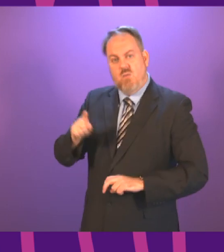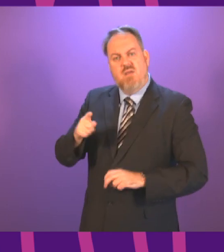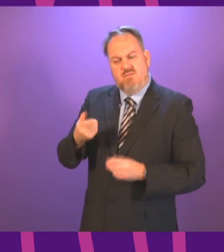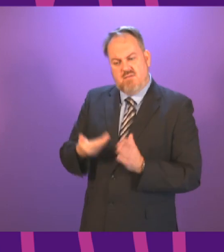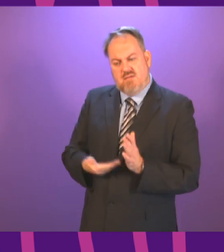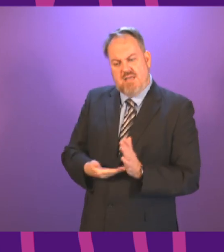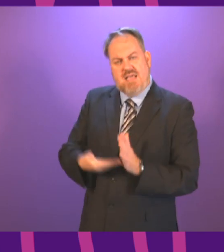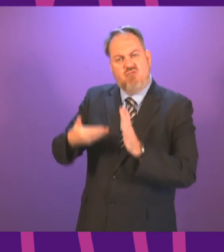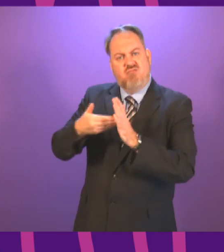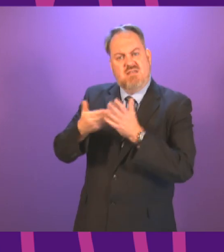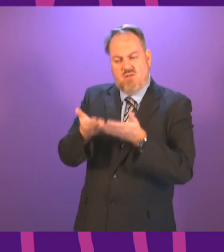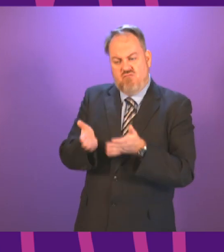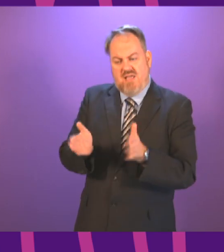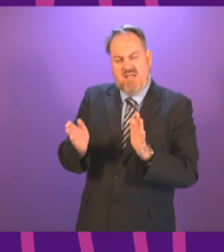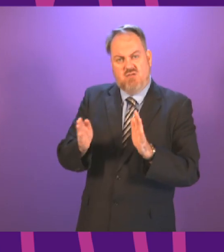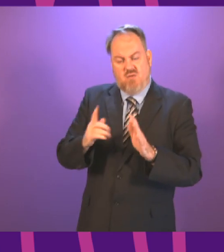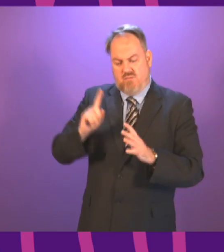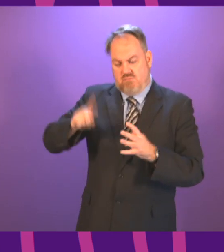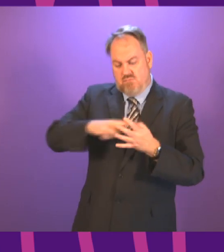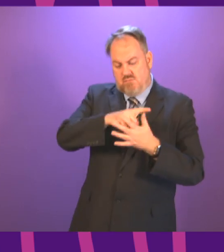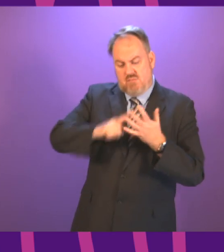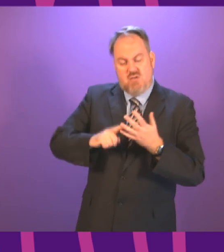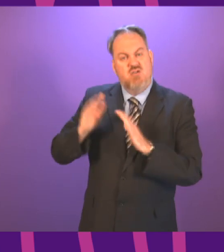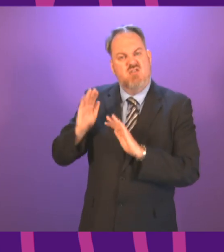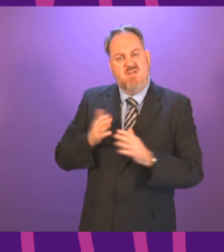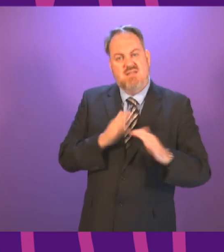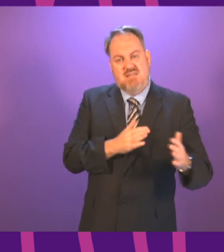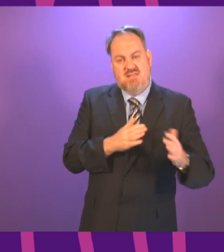We have increased the range of dental treatments that are available within the NHS with each